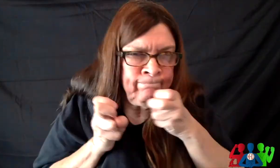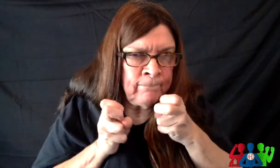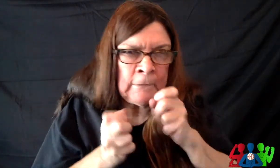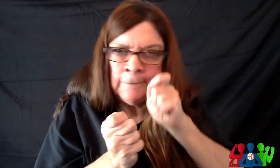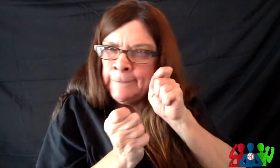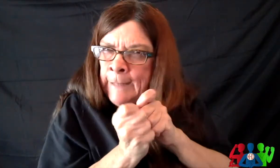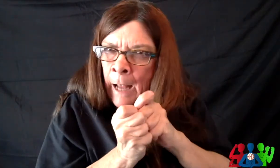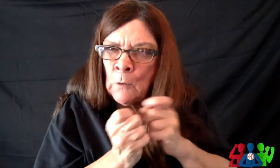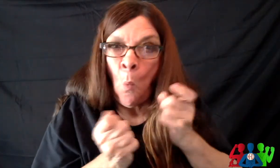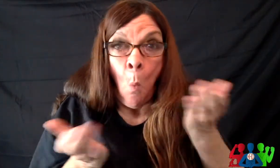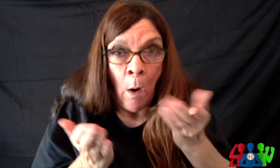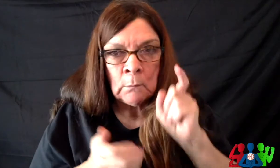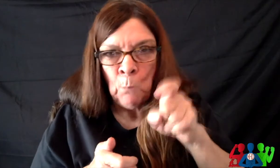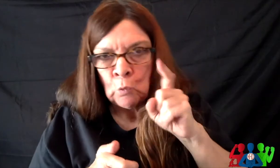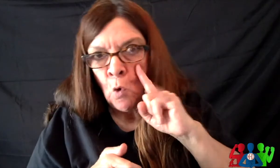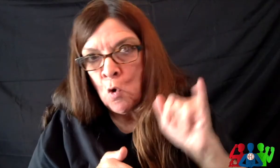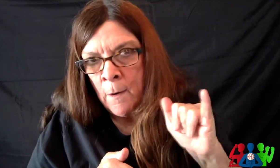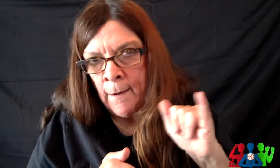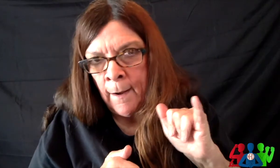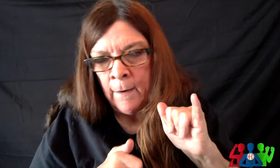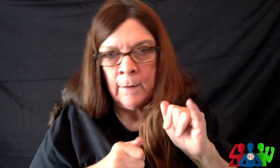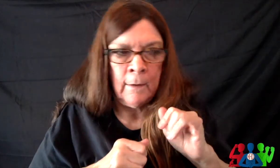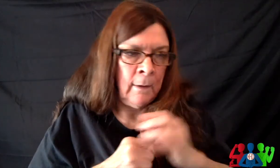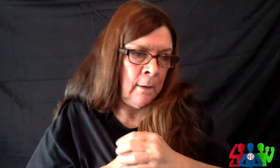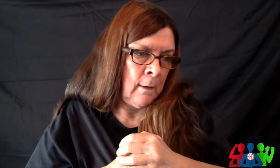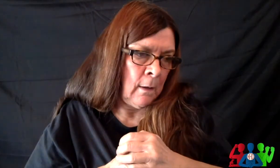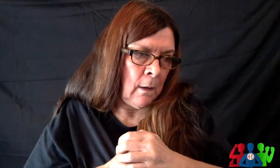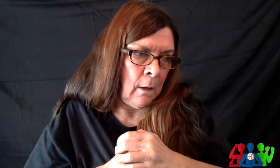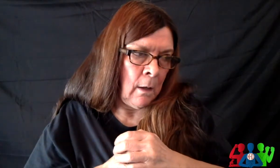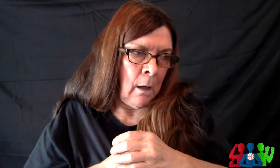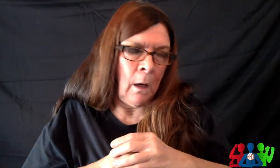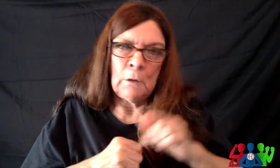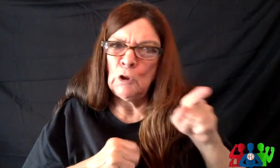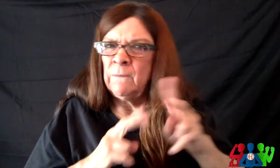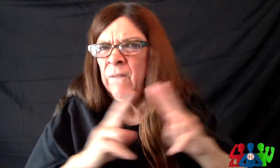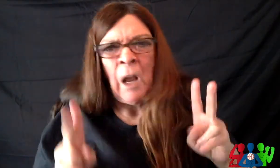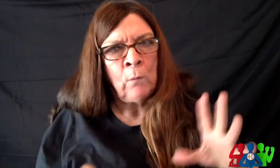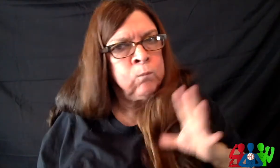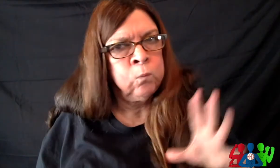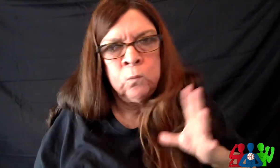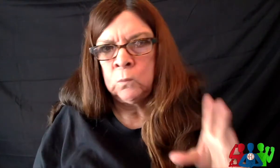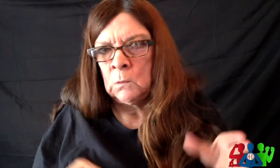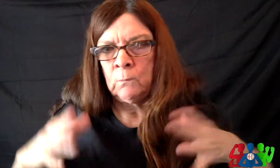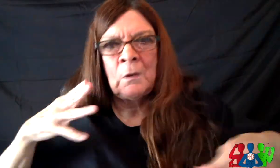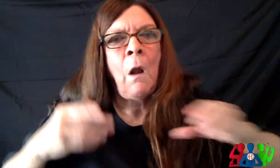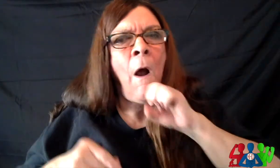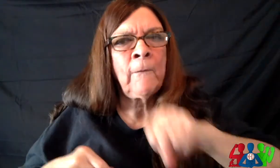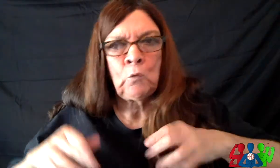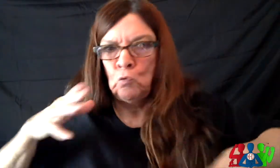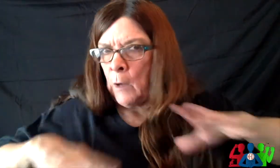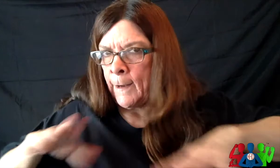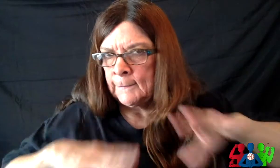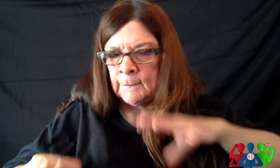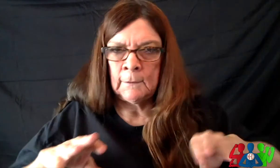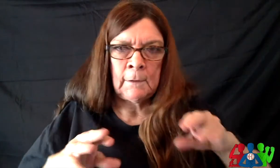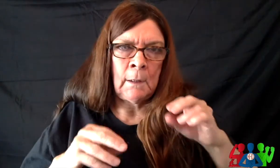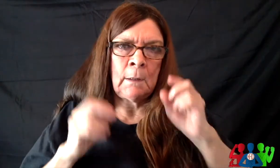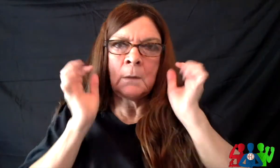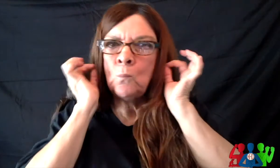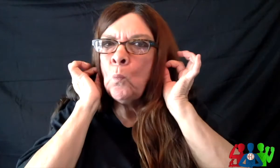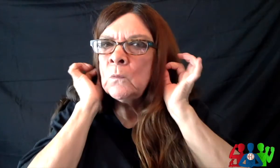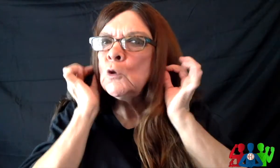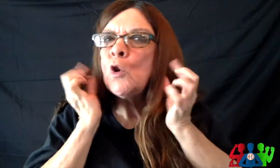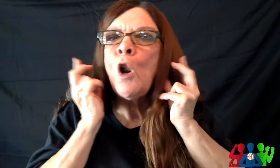This is Laura Redden. I tried to look at two different books to find her signature to see